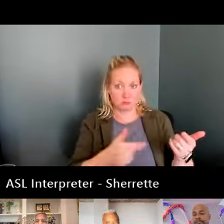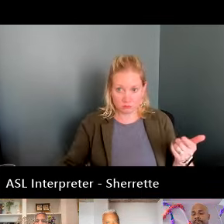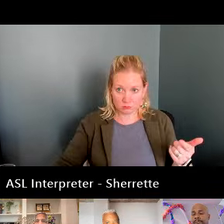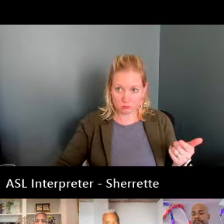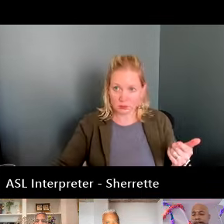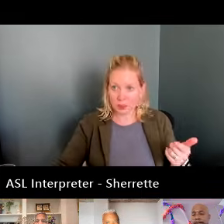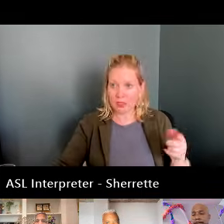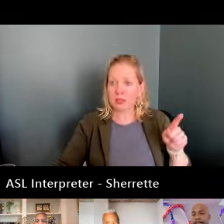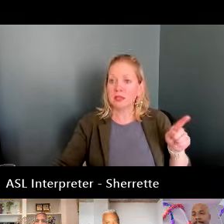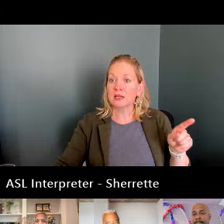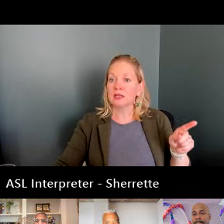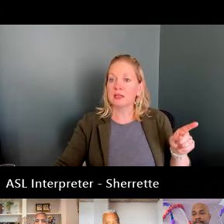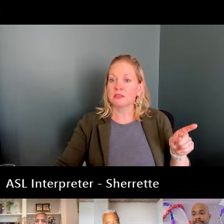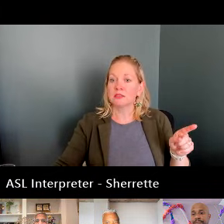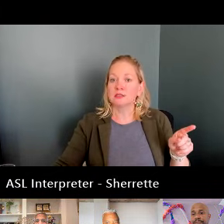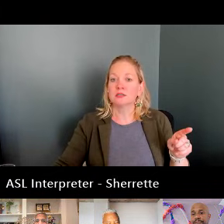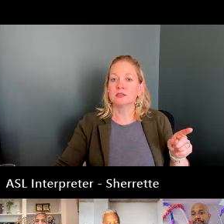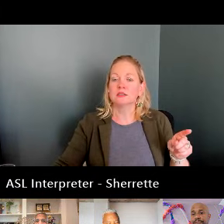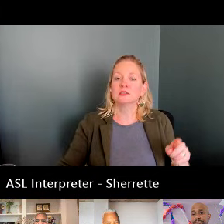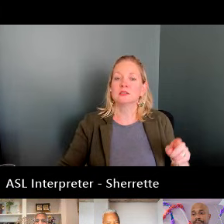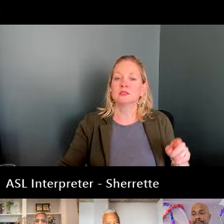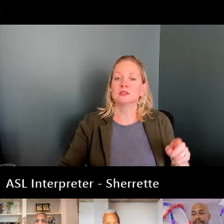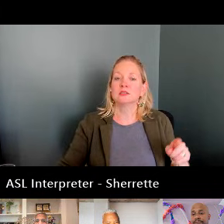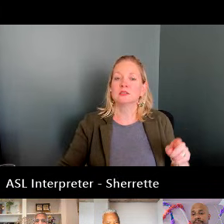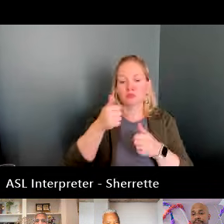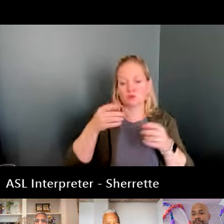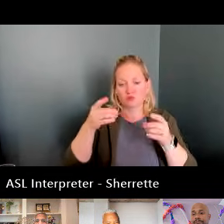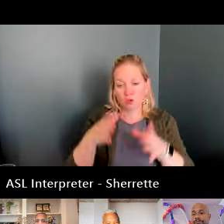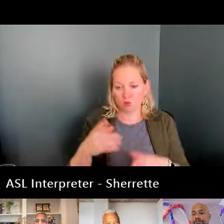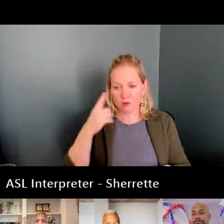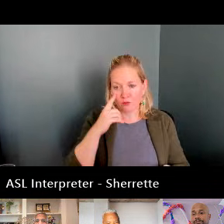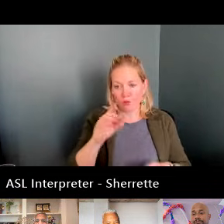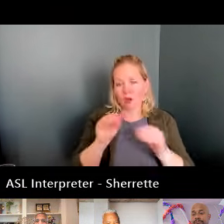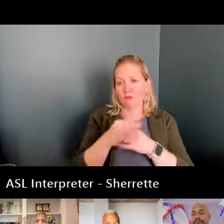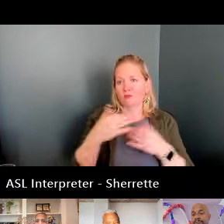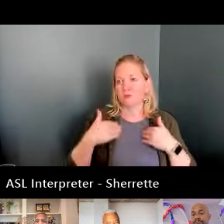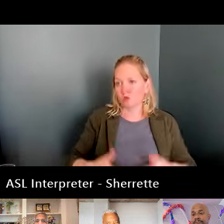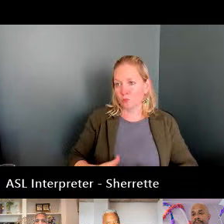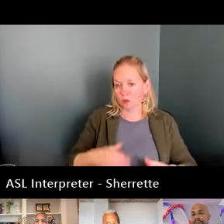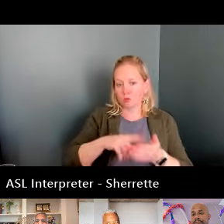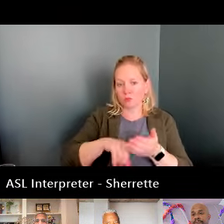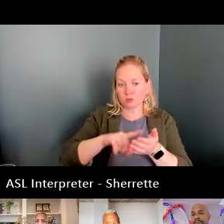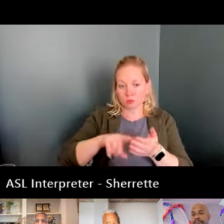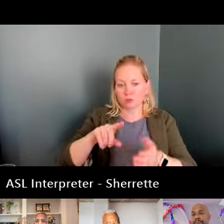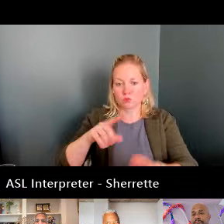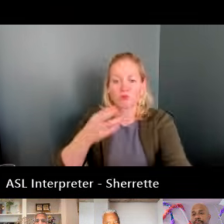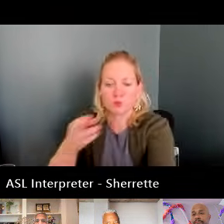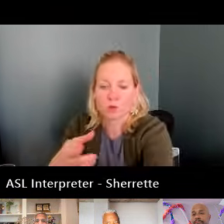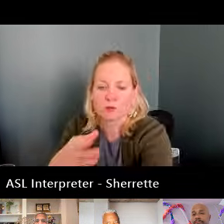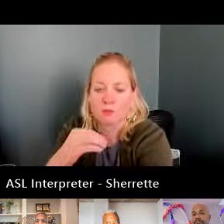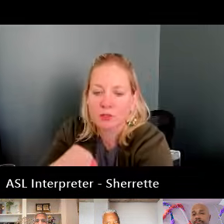is the senior advisor to the director at the Office of Human Research Protections. David.